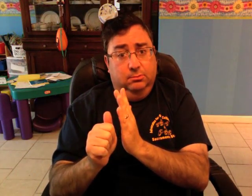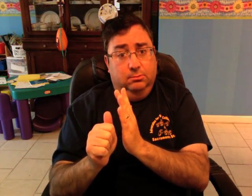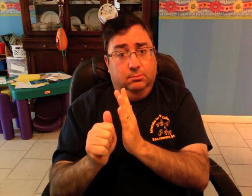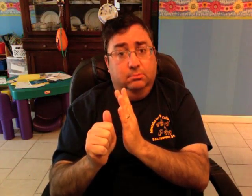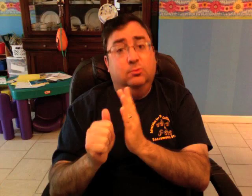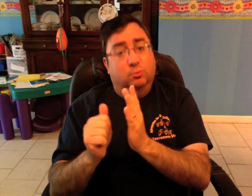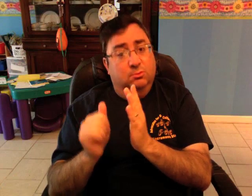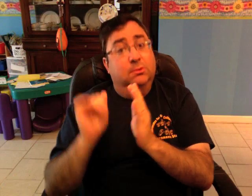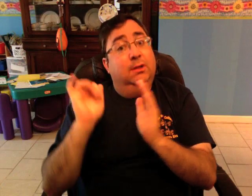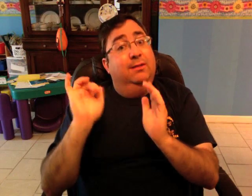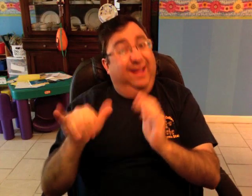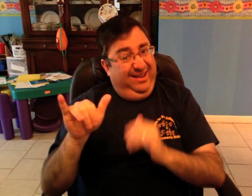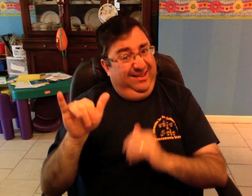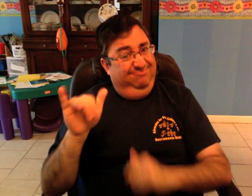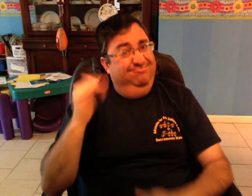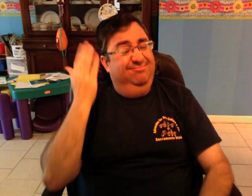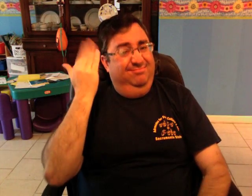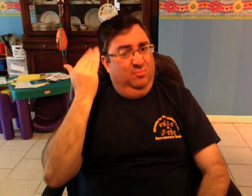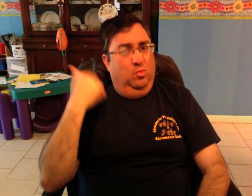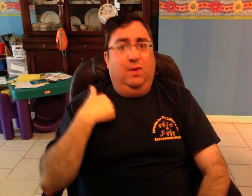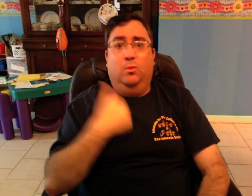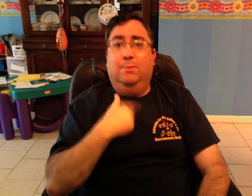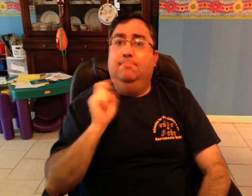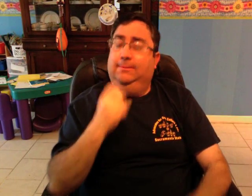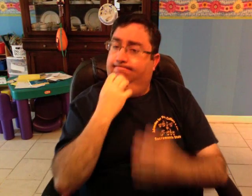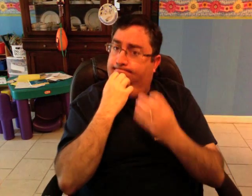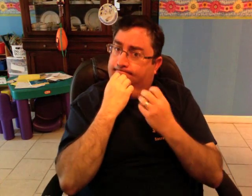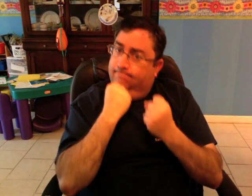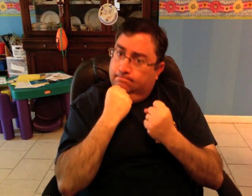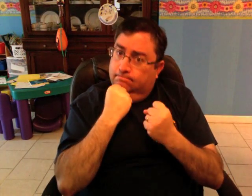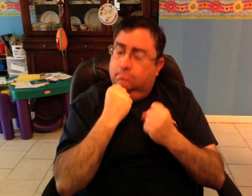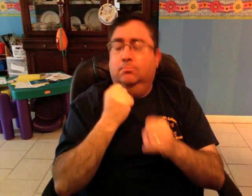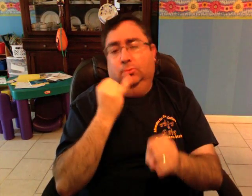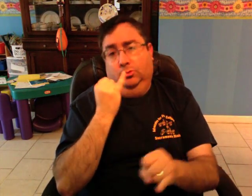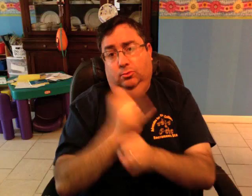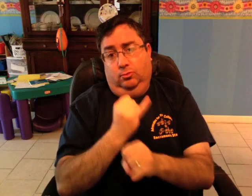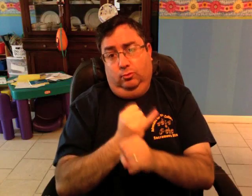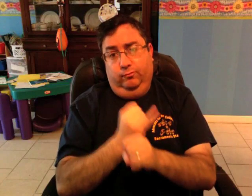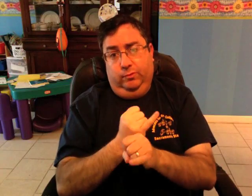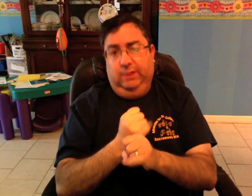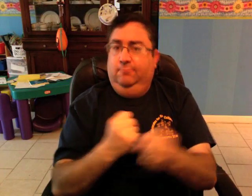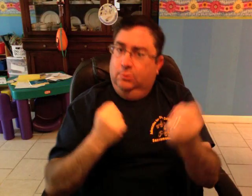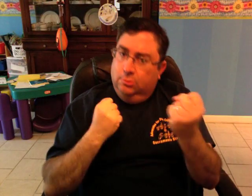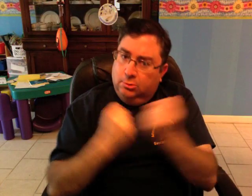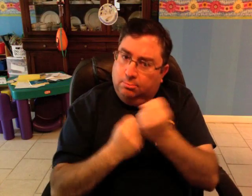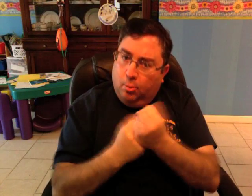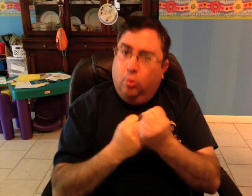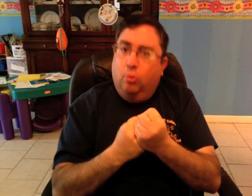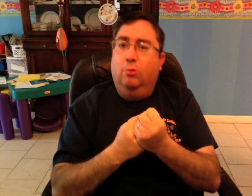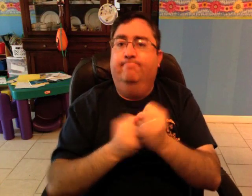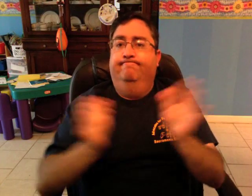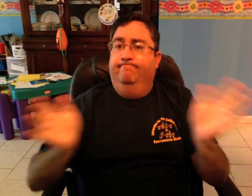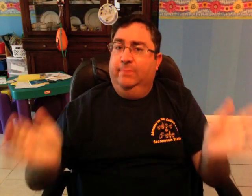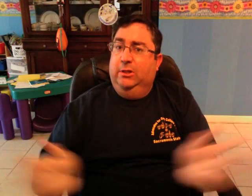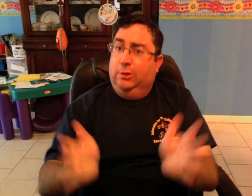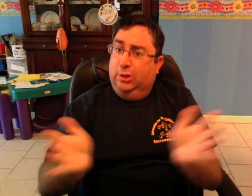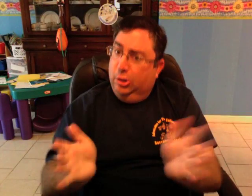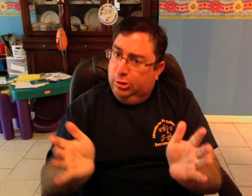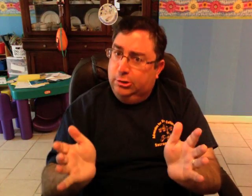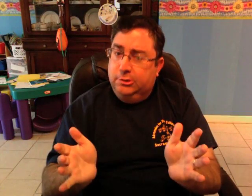That's why we must support and encourage schools for the Deaf,